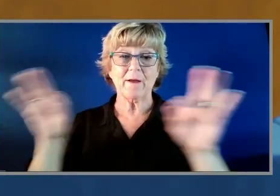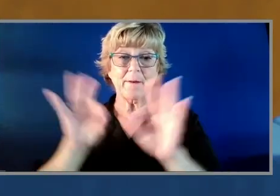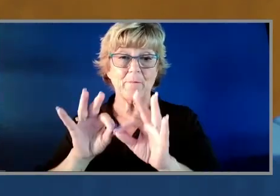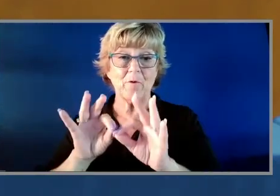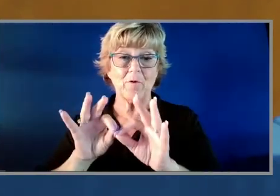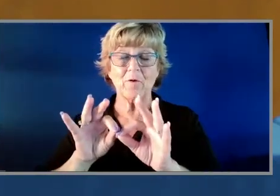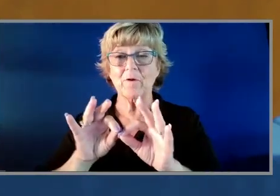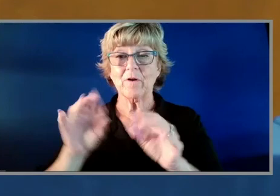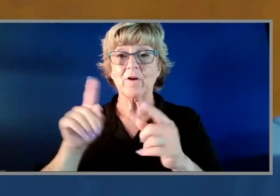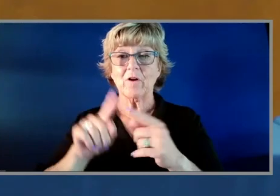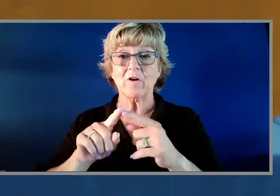Studio: will be important to.